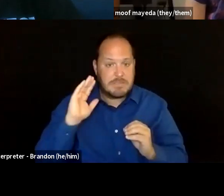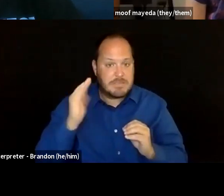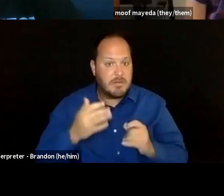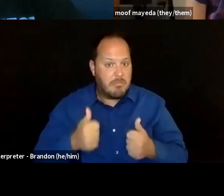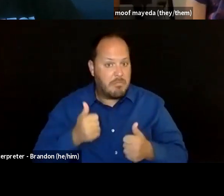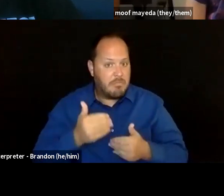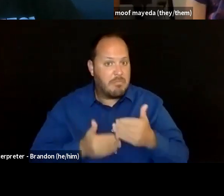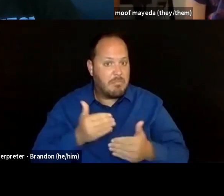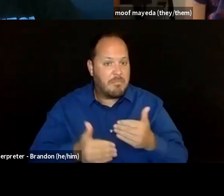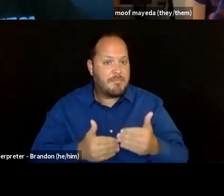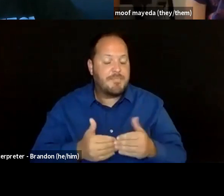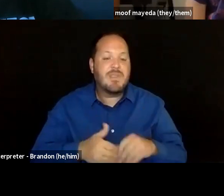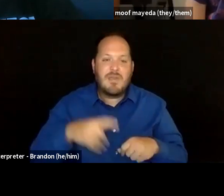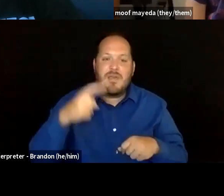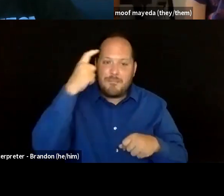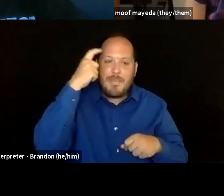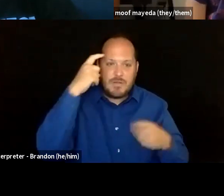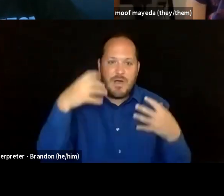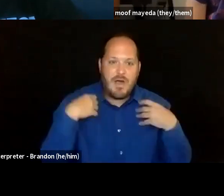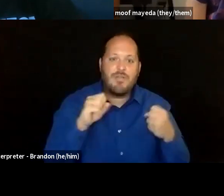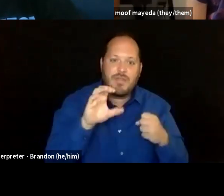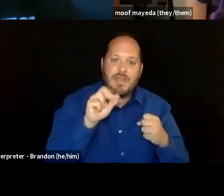it's the largest male facility in the state.